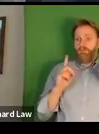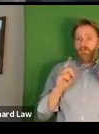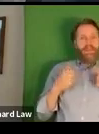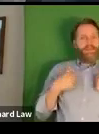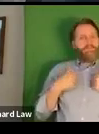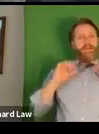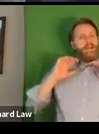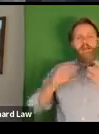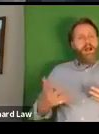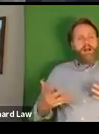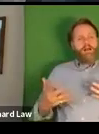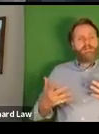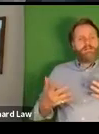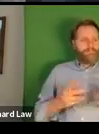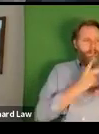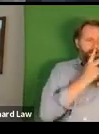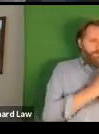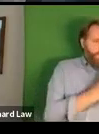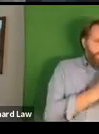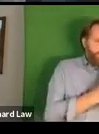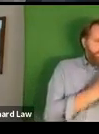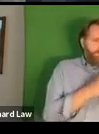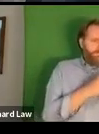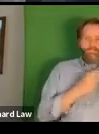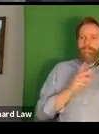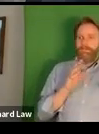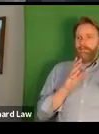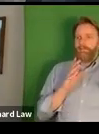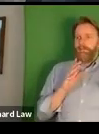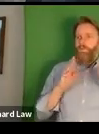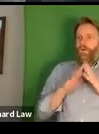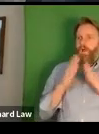if it is that your job doesn't allow or doesn't lend itself to working from home